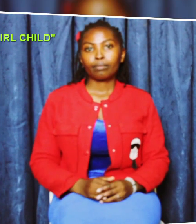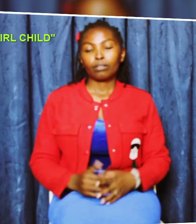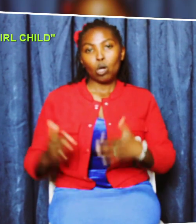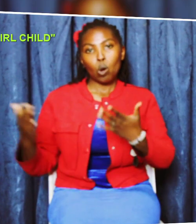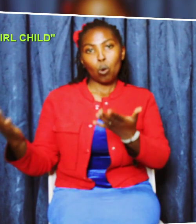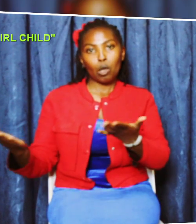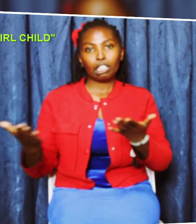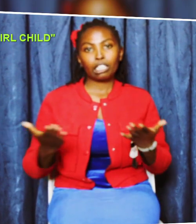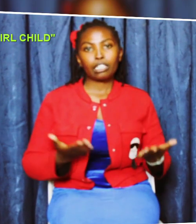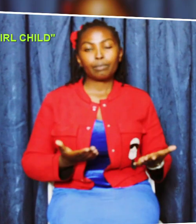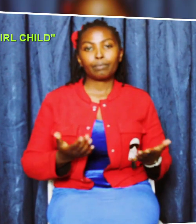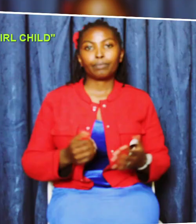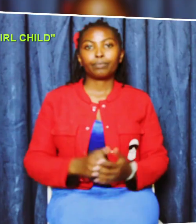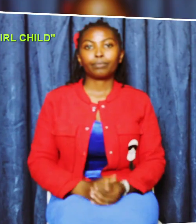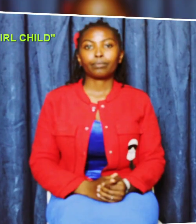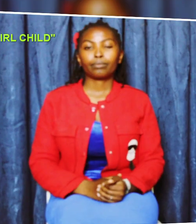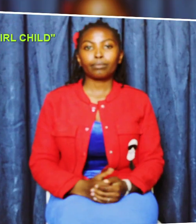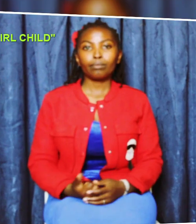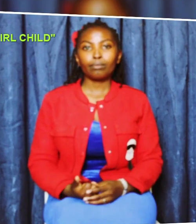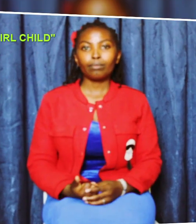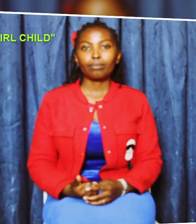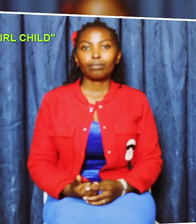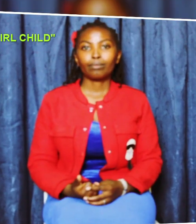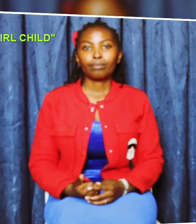welcome